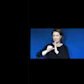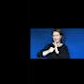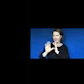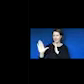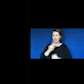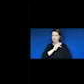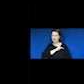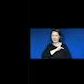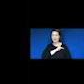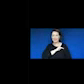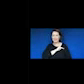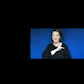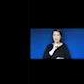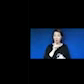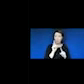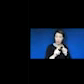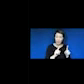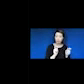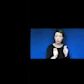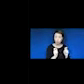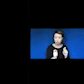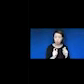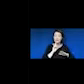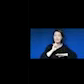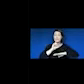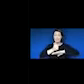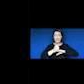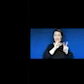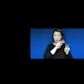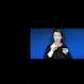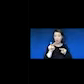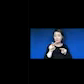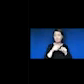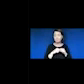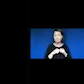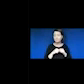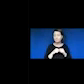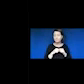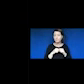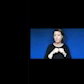At this time, we decided to schedule the tour, and it was titled a interview though, and